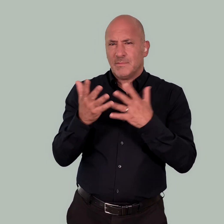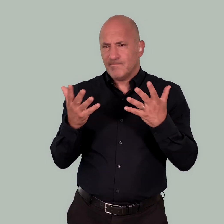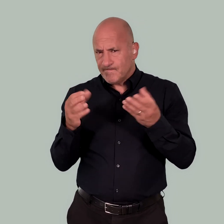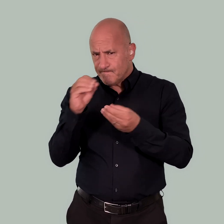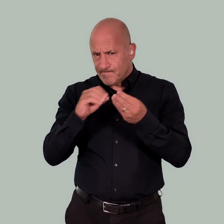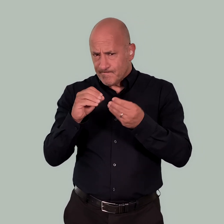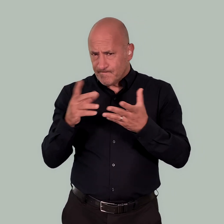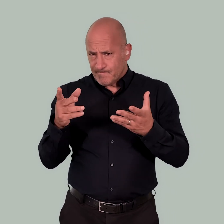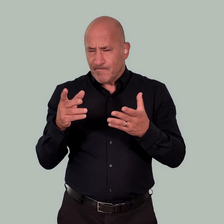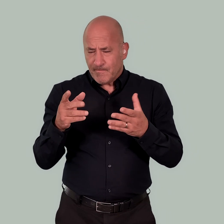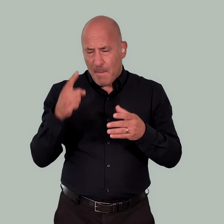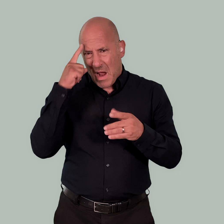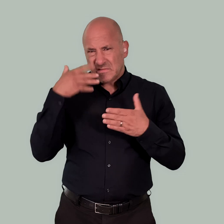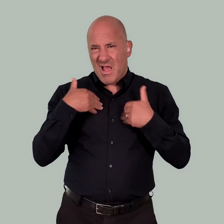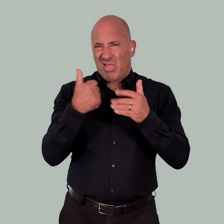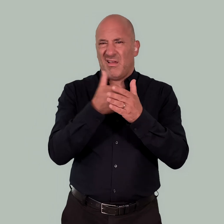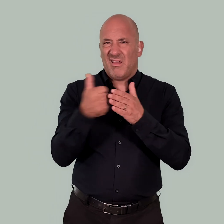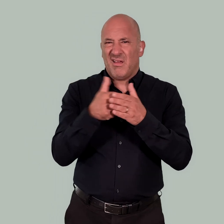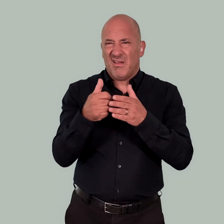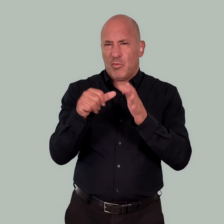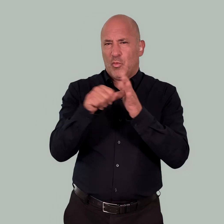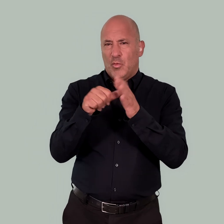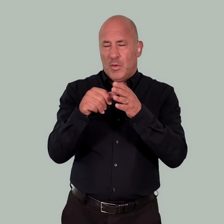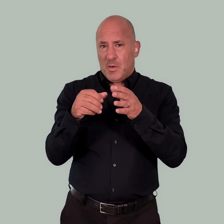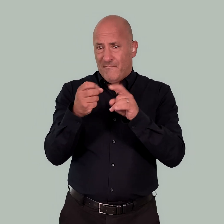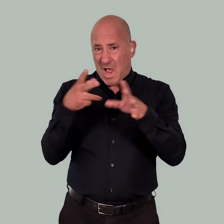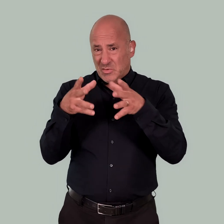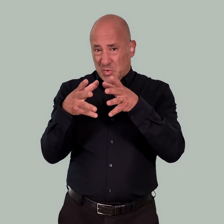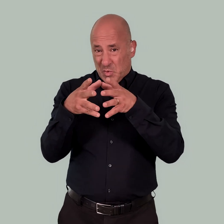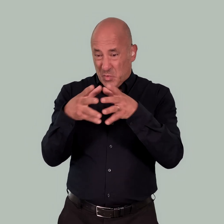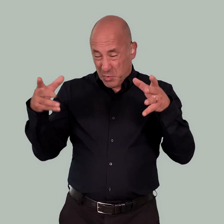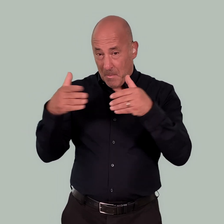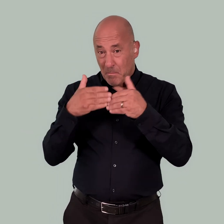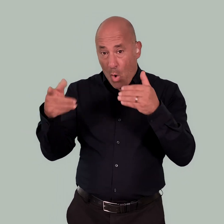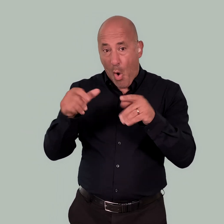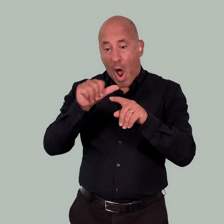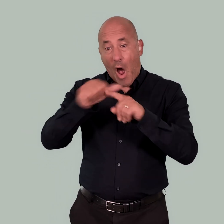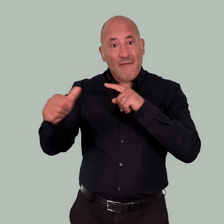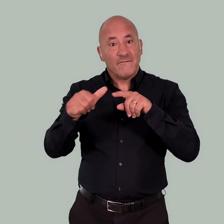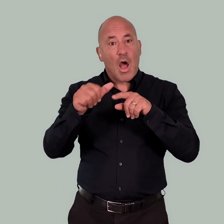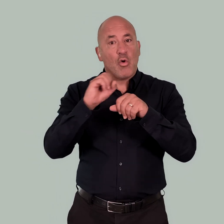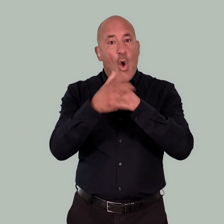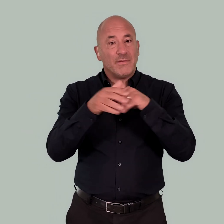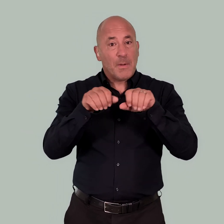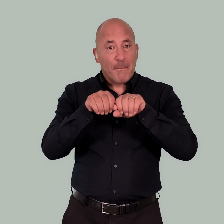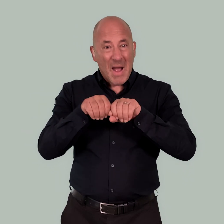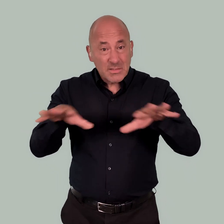to determine whether the faster increase in prevalence of common mental health conditions is more concentrated post-pandemic,